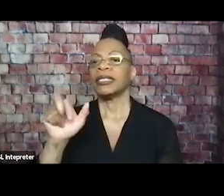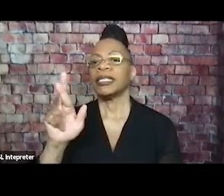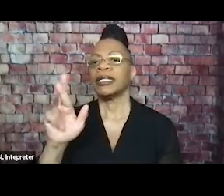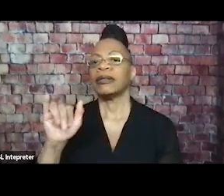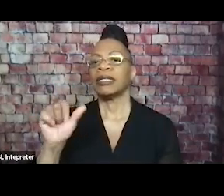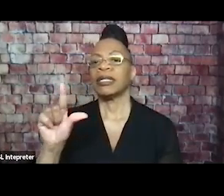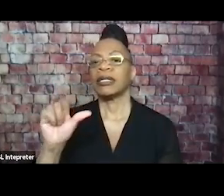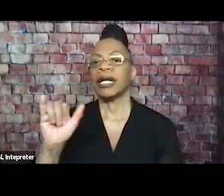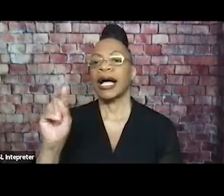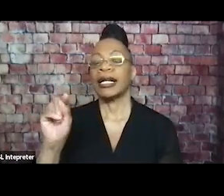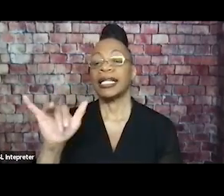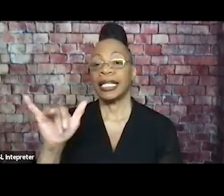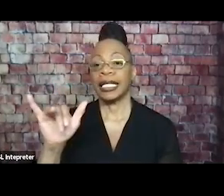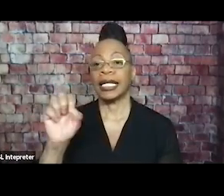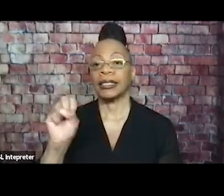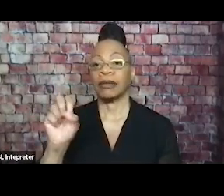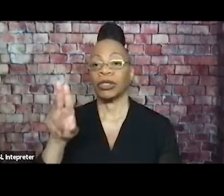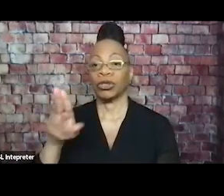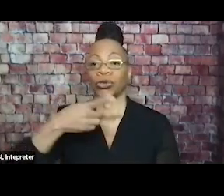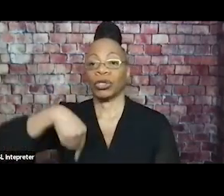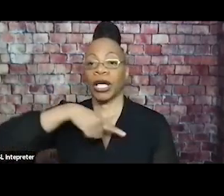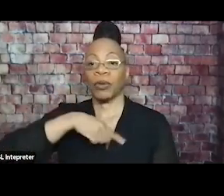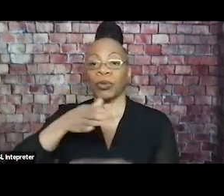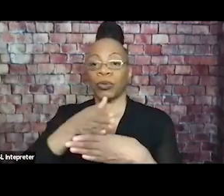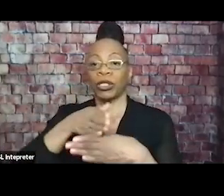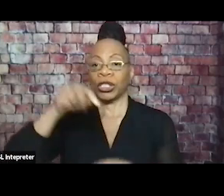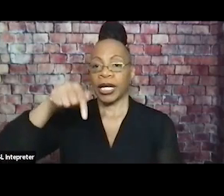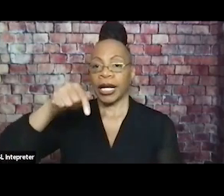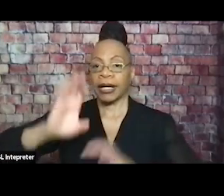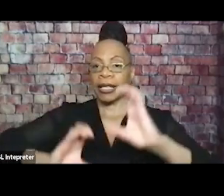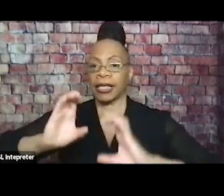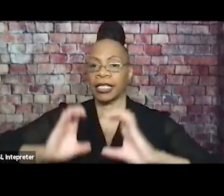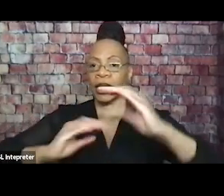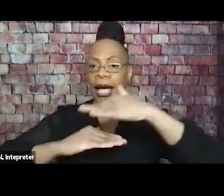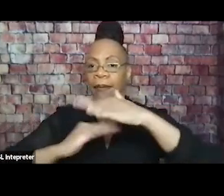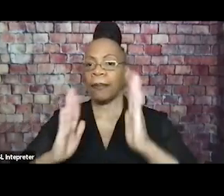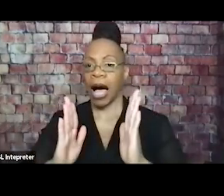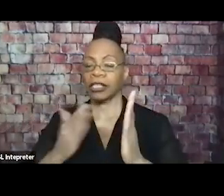that we will share in the chat. But this is just really good background information